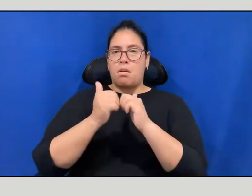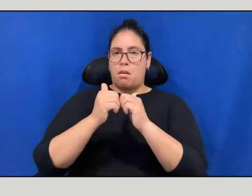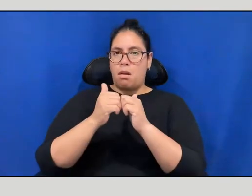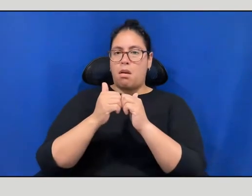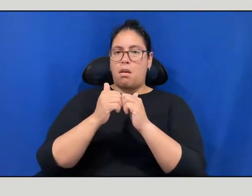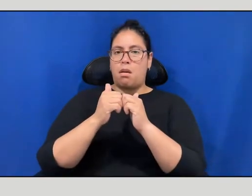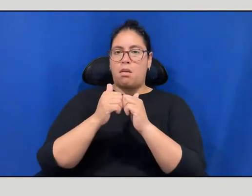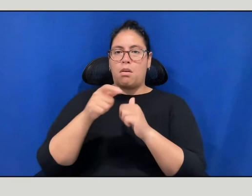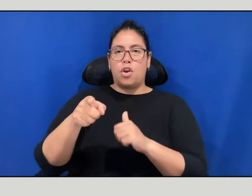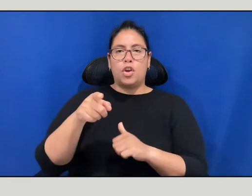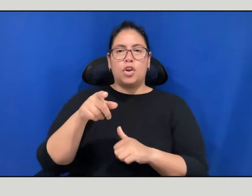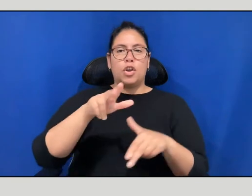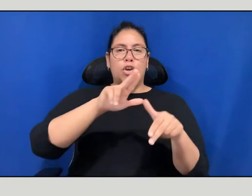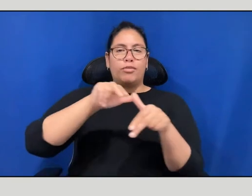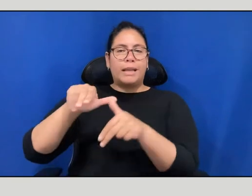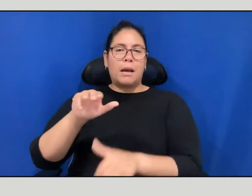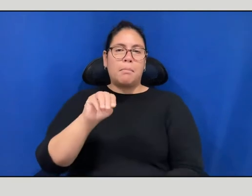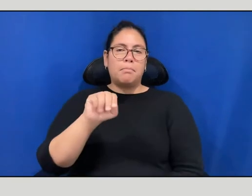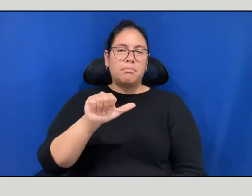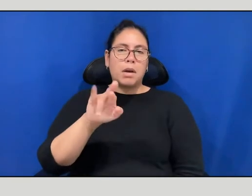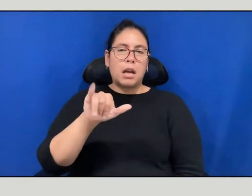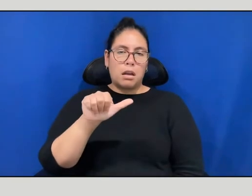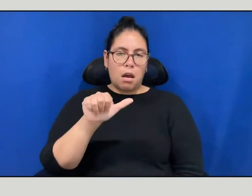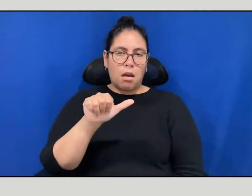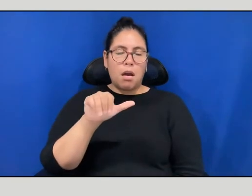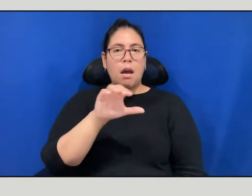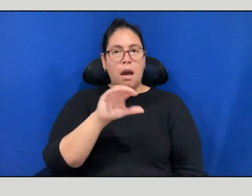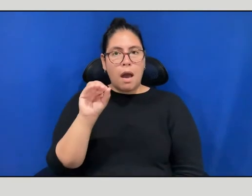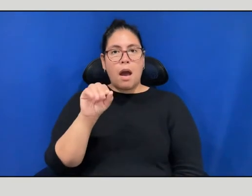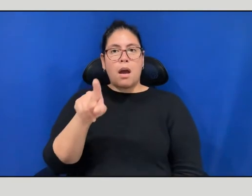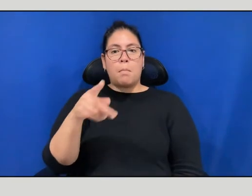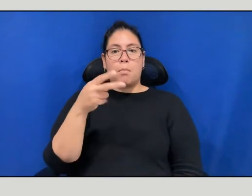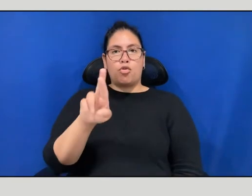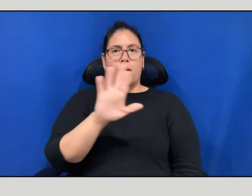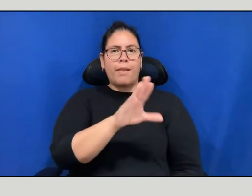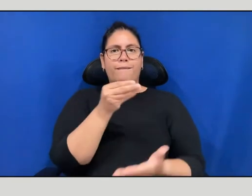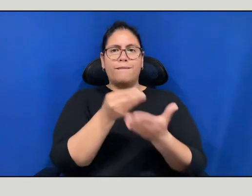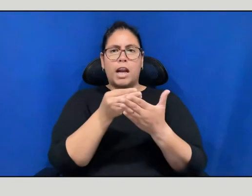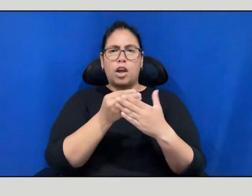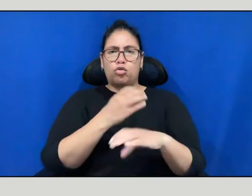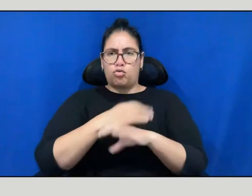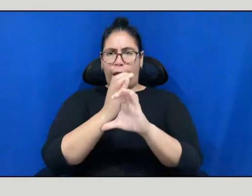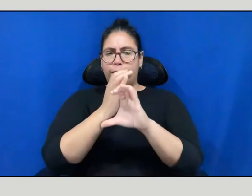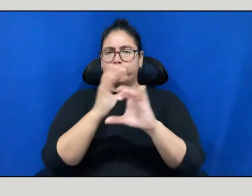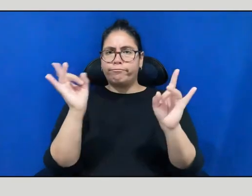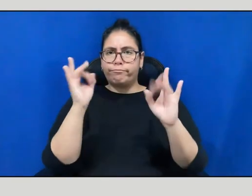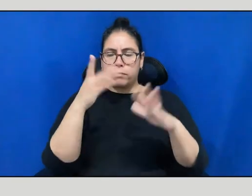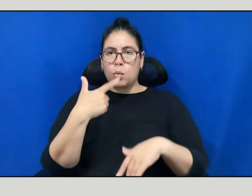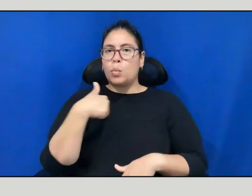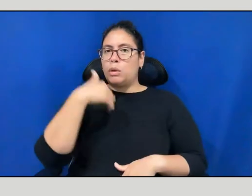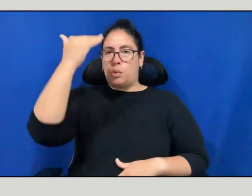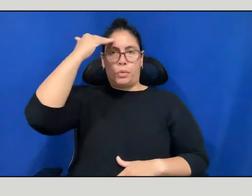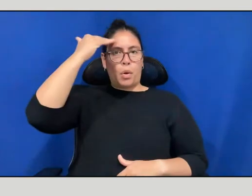and also in the wake of Puerto Rico's financial crisis, we know that there is a kind of bankrupt state in Puerto Rico